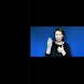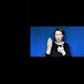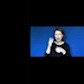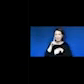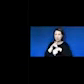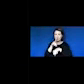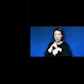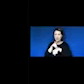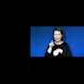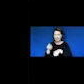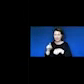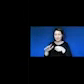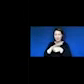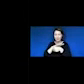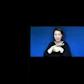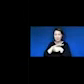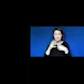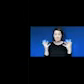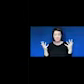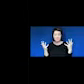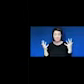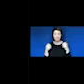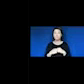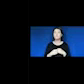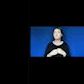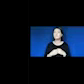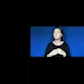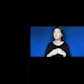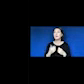time you can take different positions that might be considered high turnover or maybe